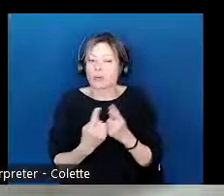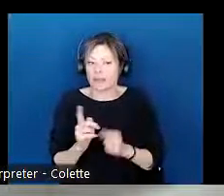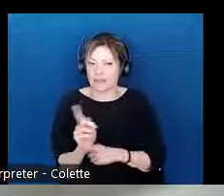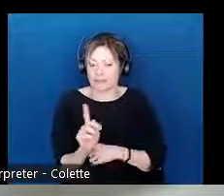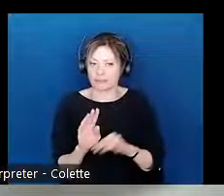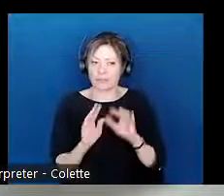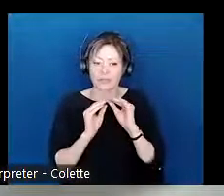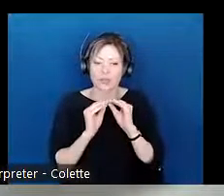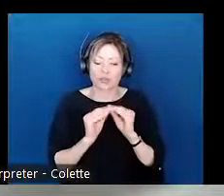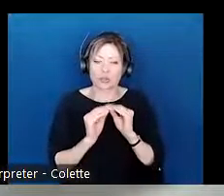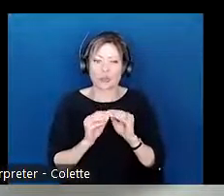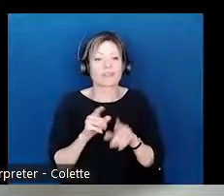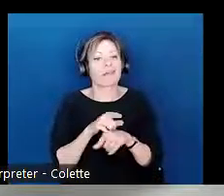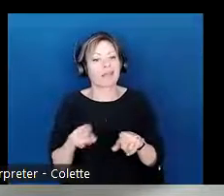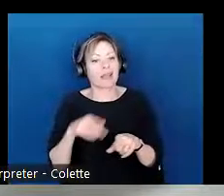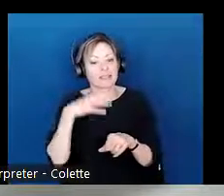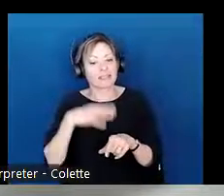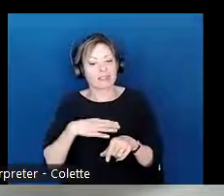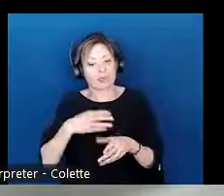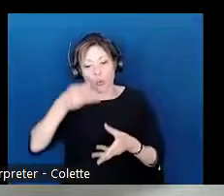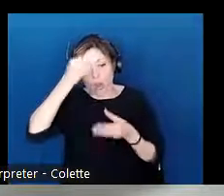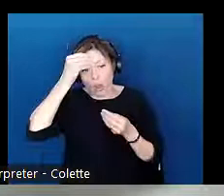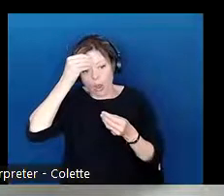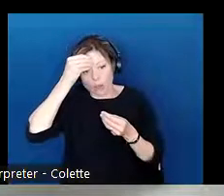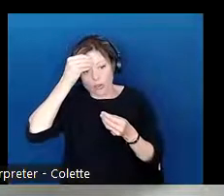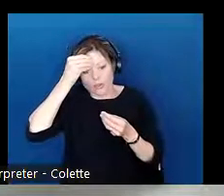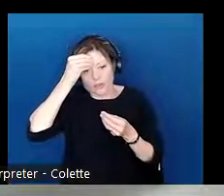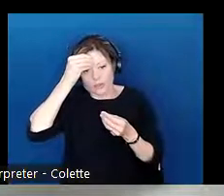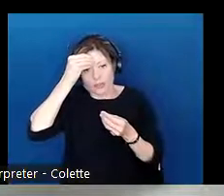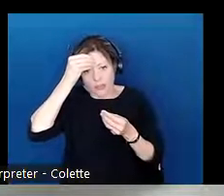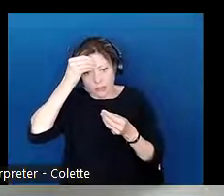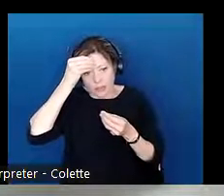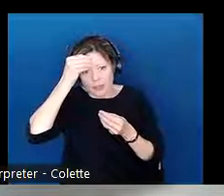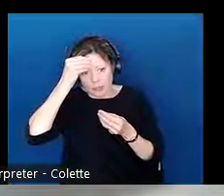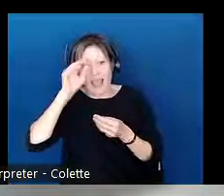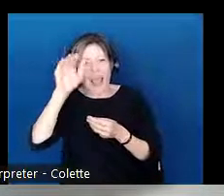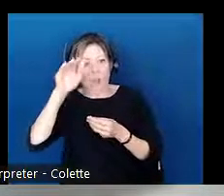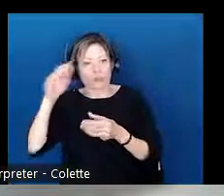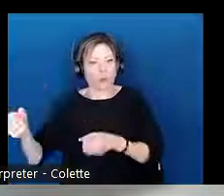about how different it is to put work in an outdoor setting as opposed to a gallery as